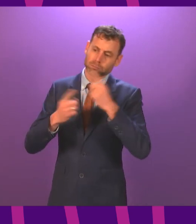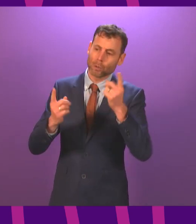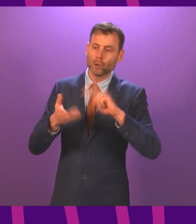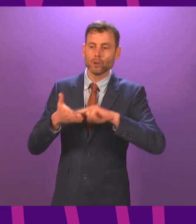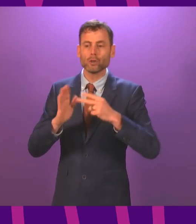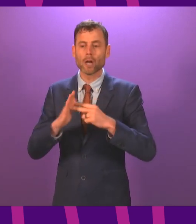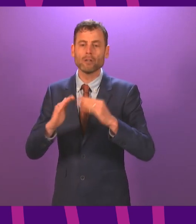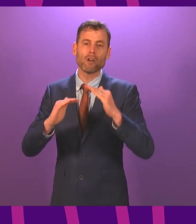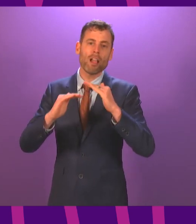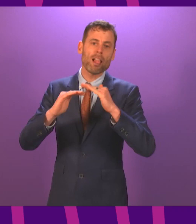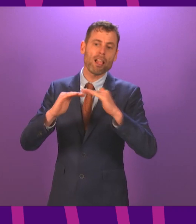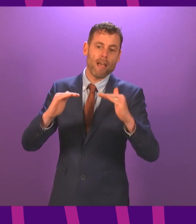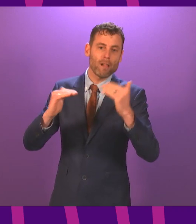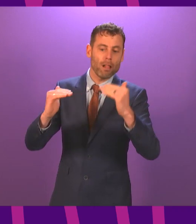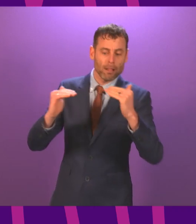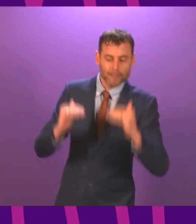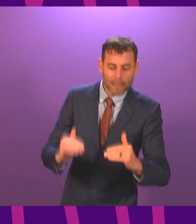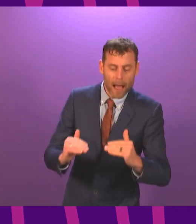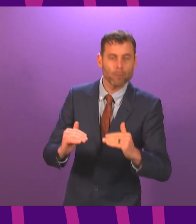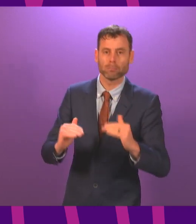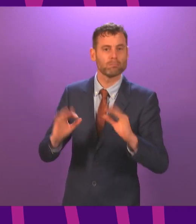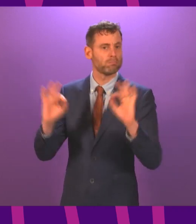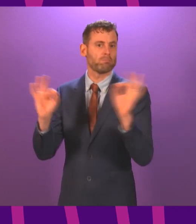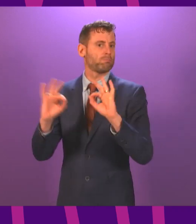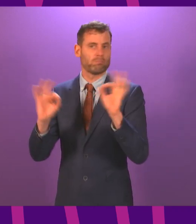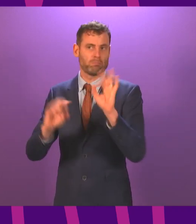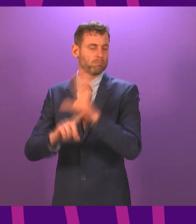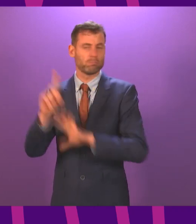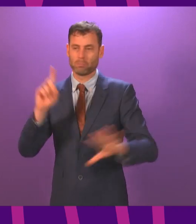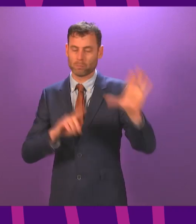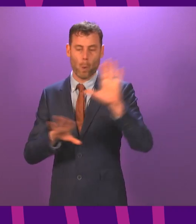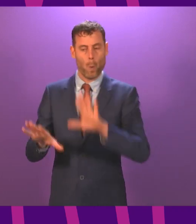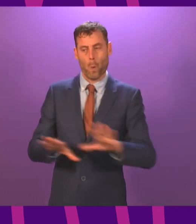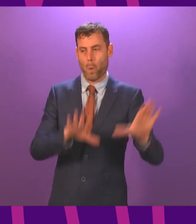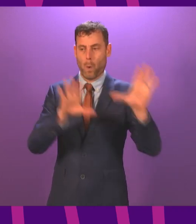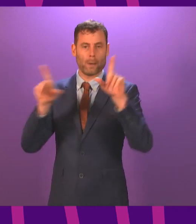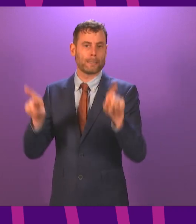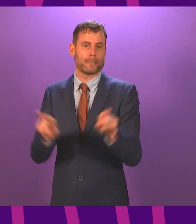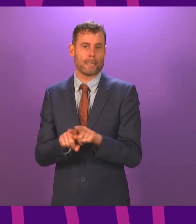changes to the levels that currently apply to each local authority area, although, as